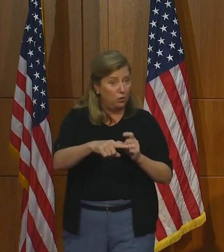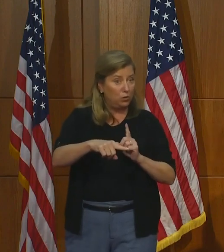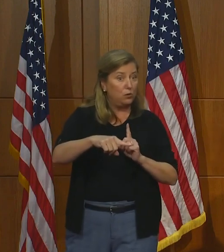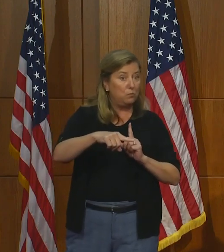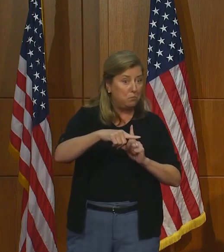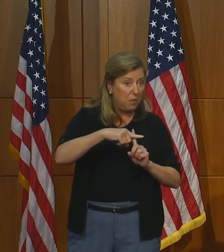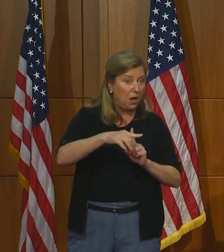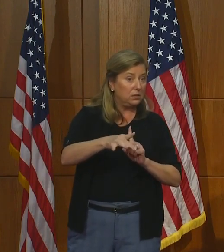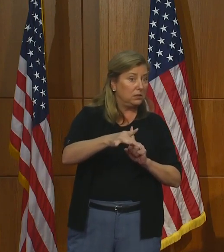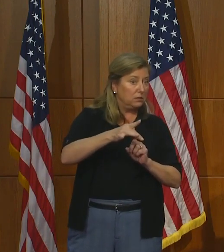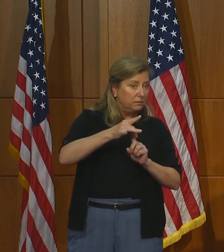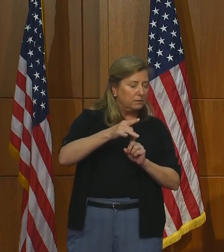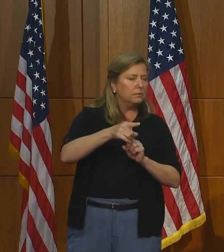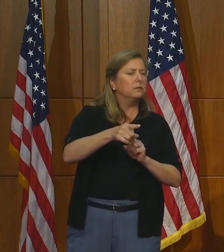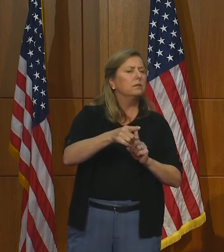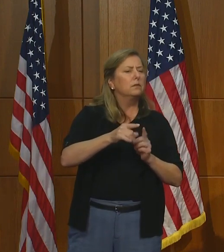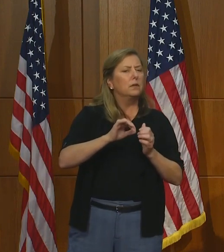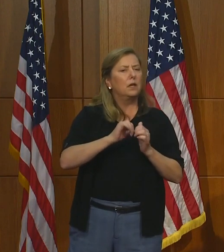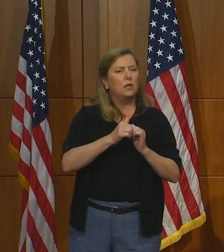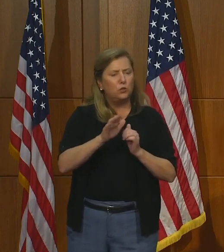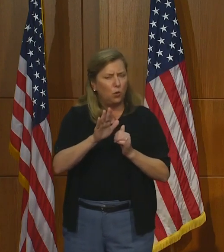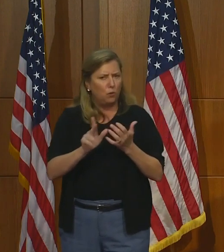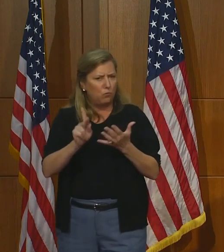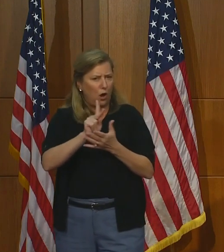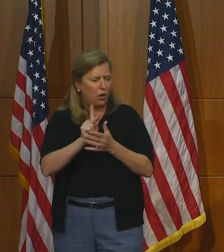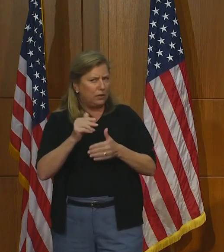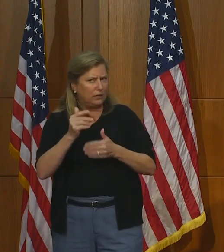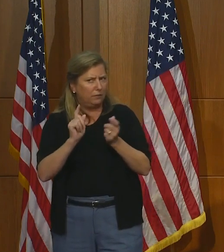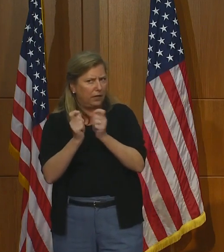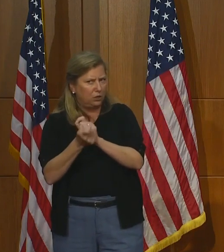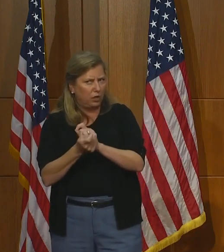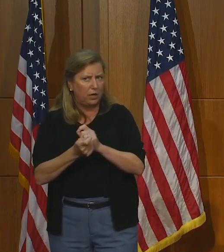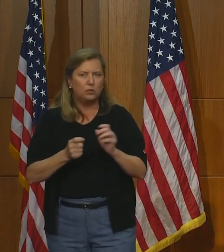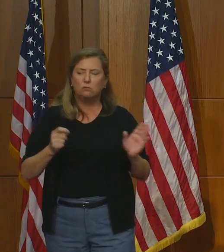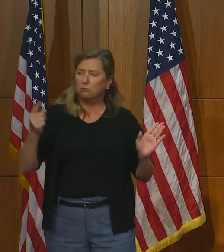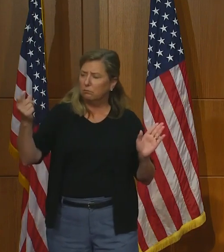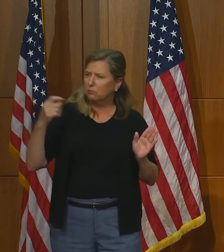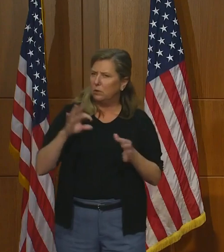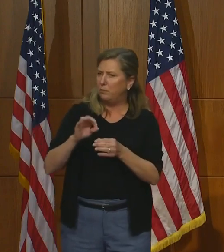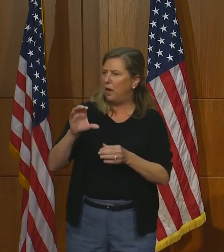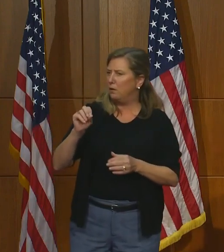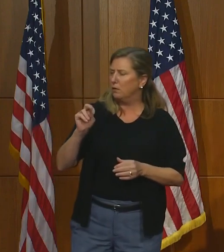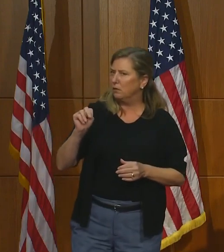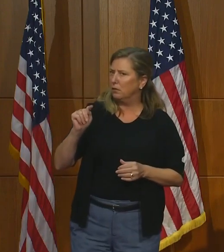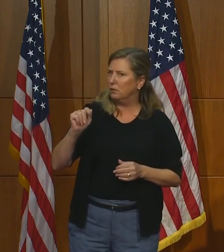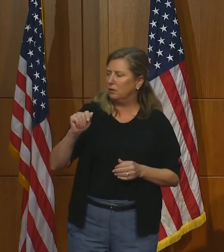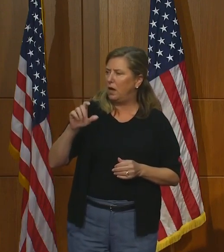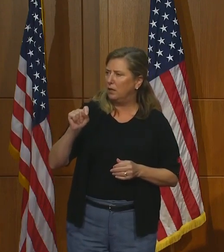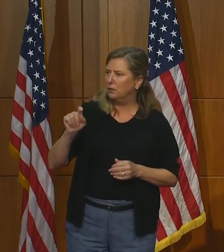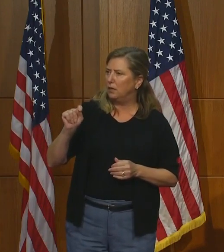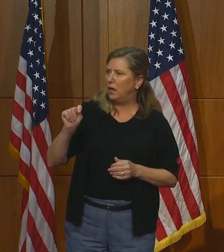THEY'RE ASKING PEOPLE WHO TESTED POSITIVE. FOR CARBON HAS